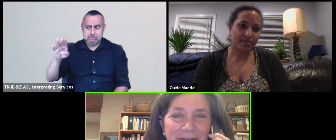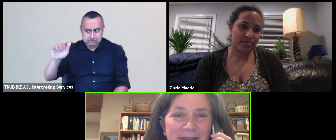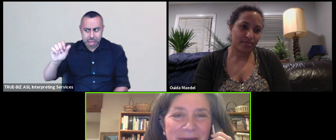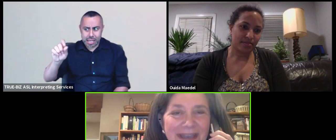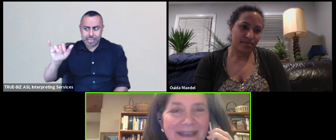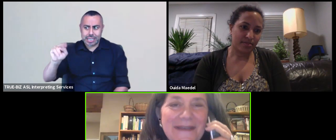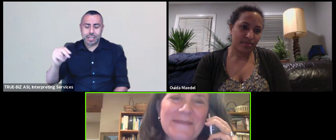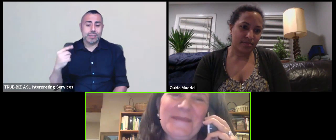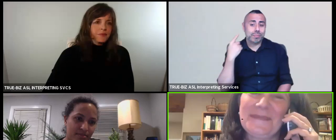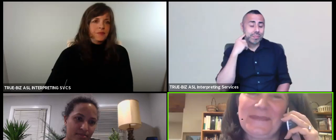Can you hear me okay?